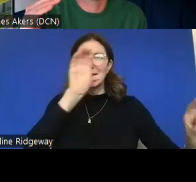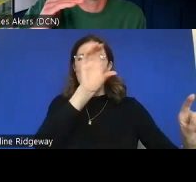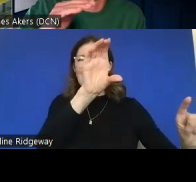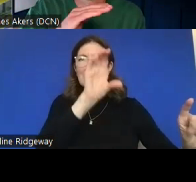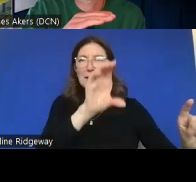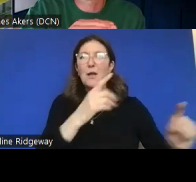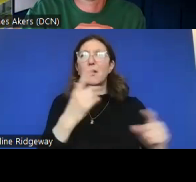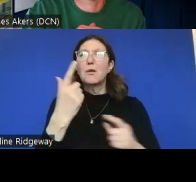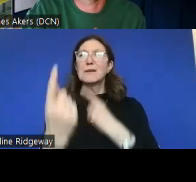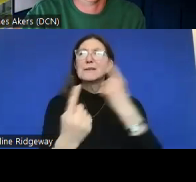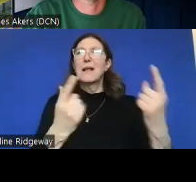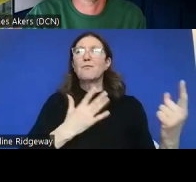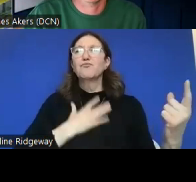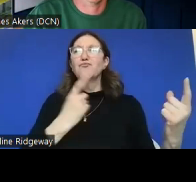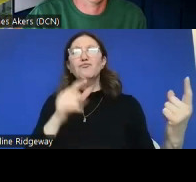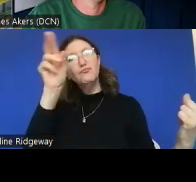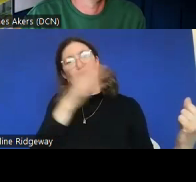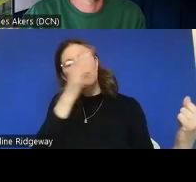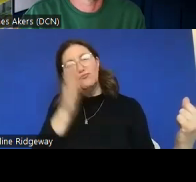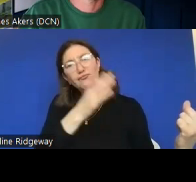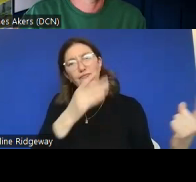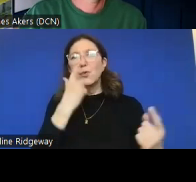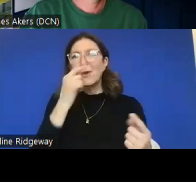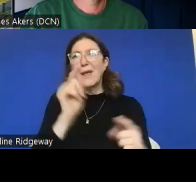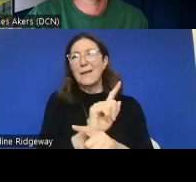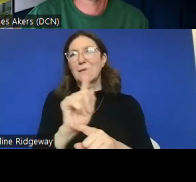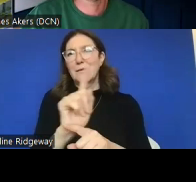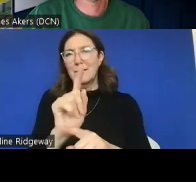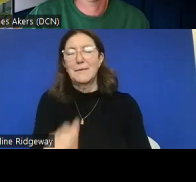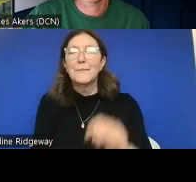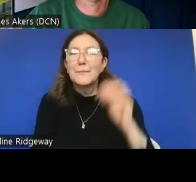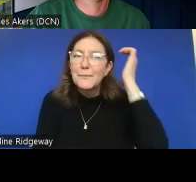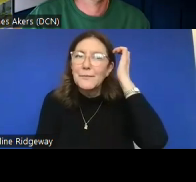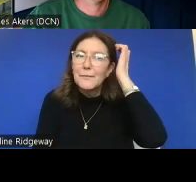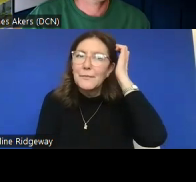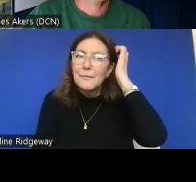and follow these different steps as well in there. The first one